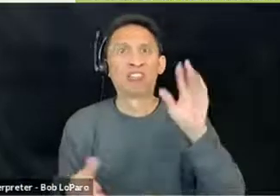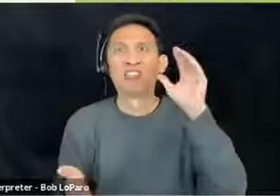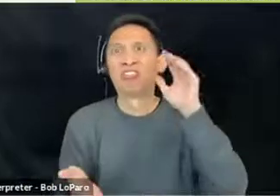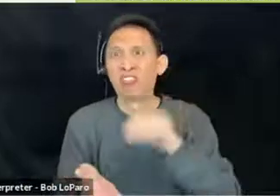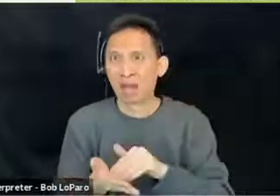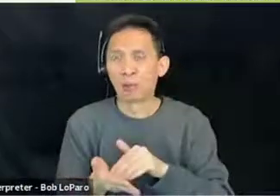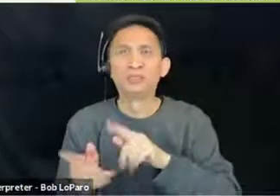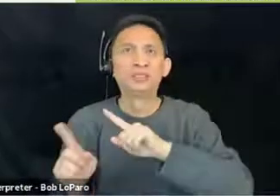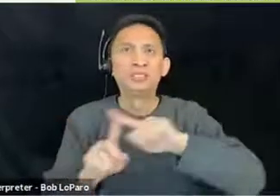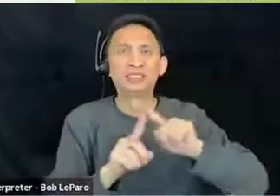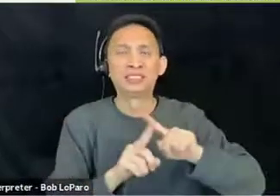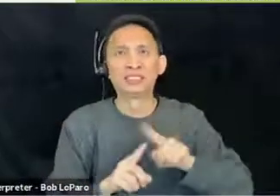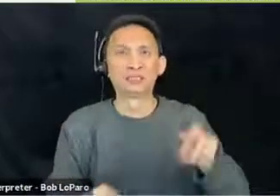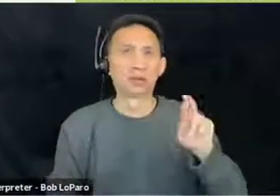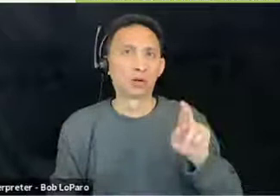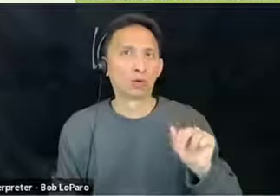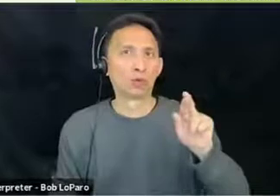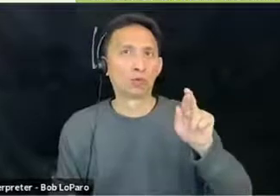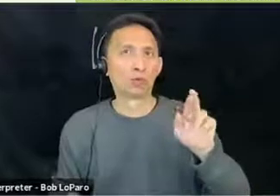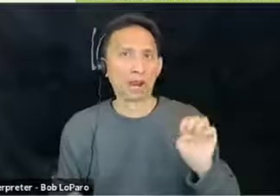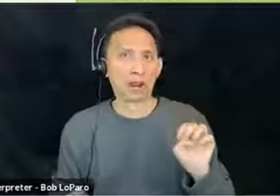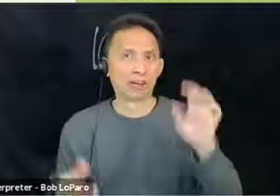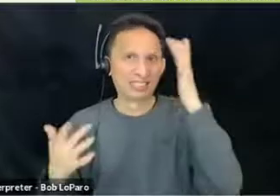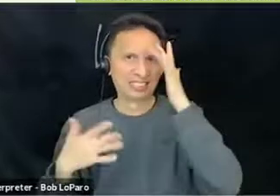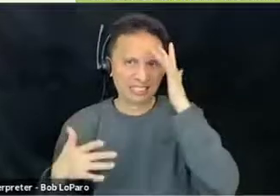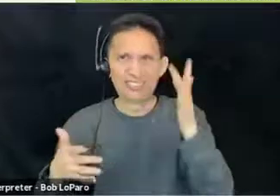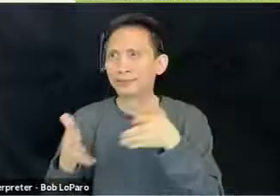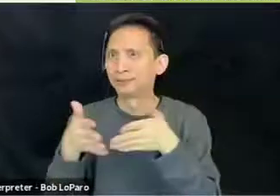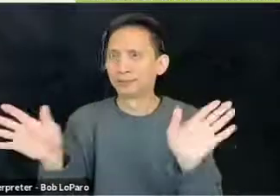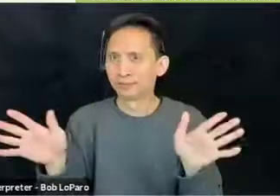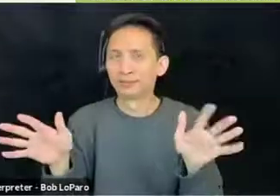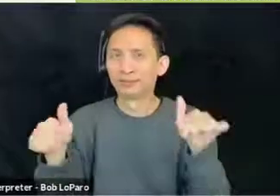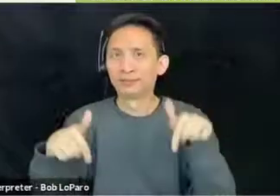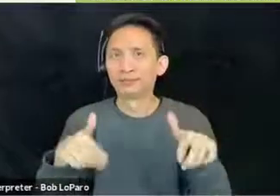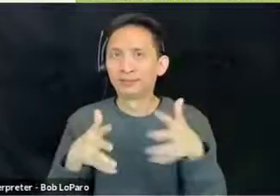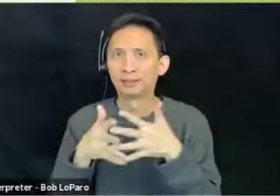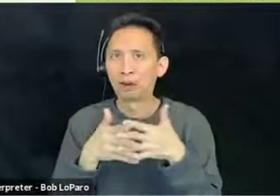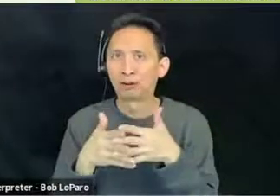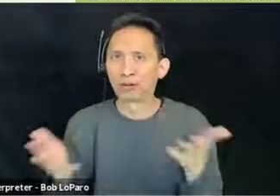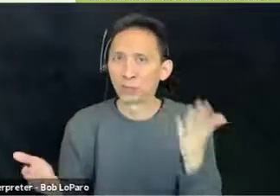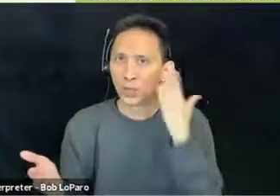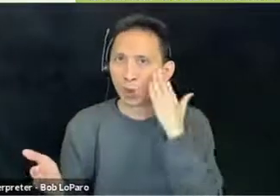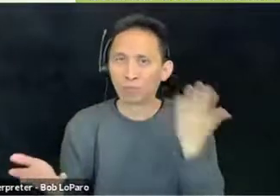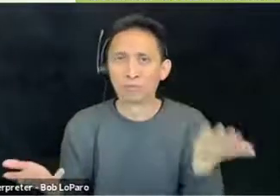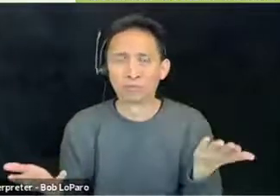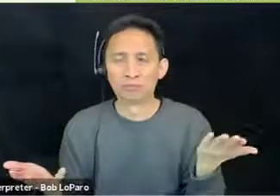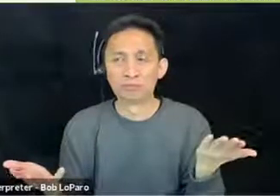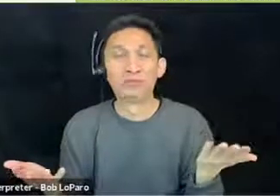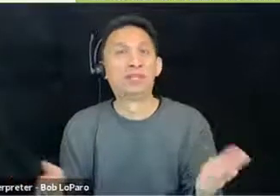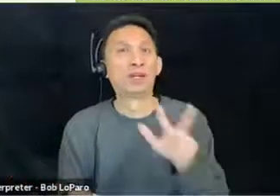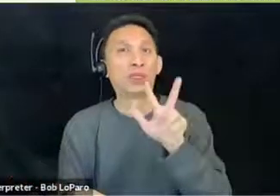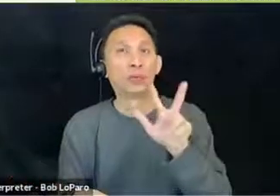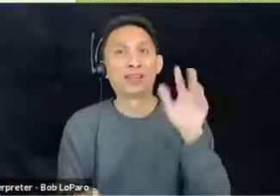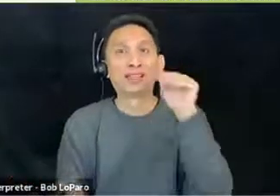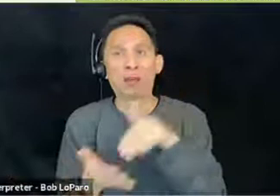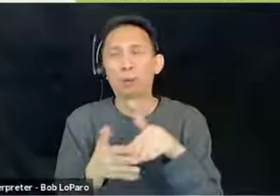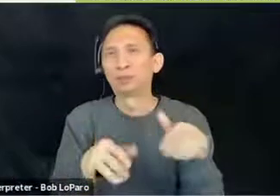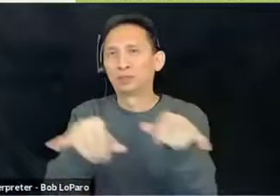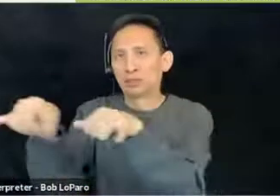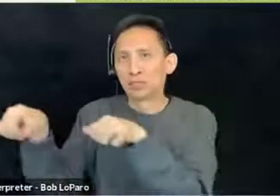different rare diseases. There are only 3,000 common diseases,